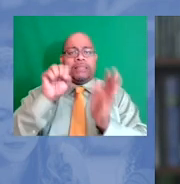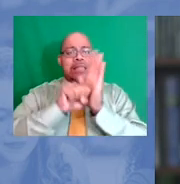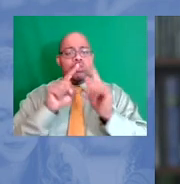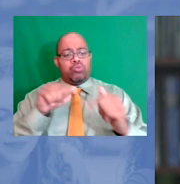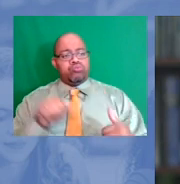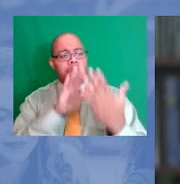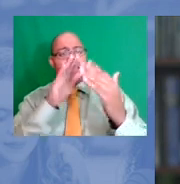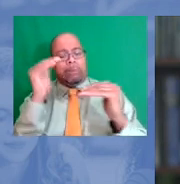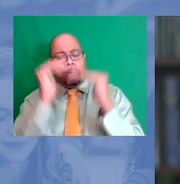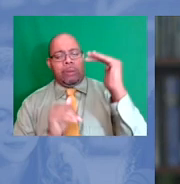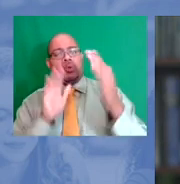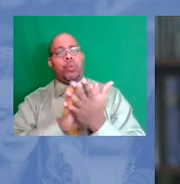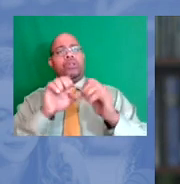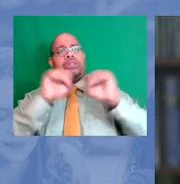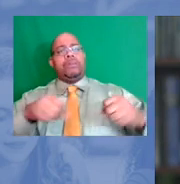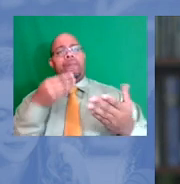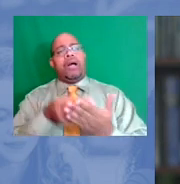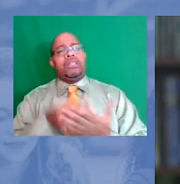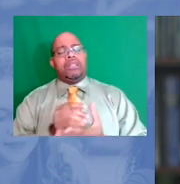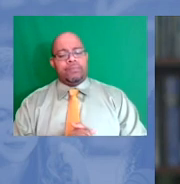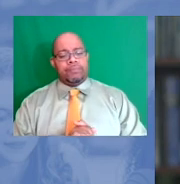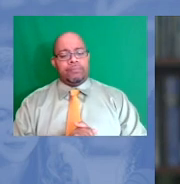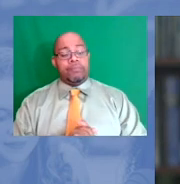SYSTEMS. BY INVESTING IN OUR EDUCATORS AND BUILDING